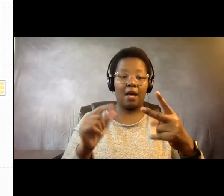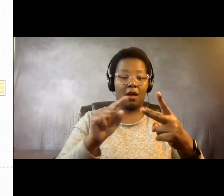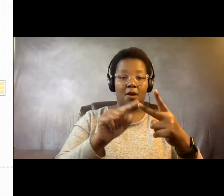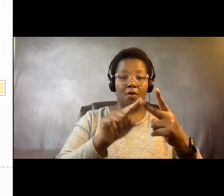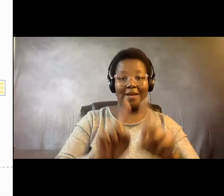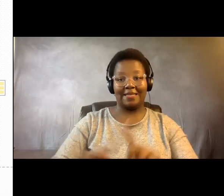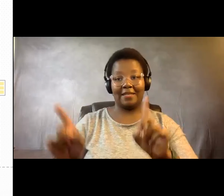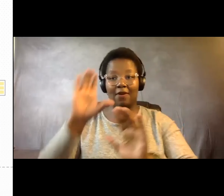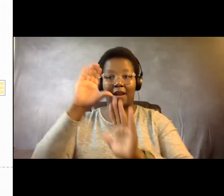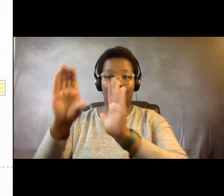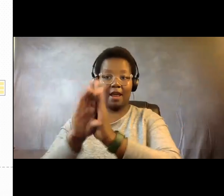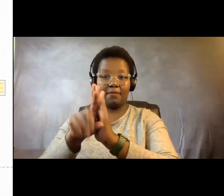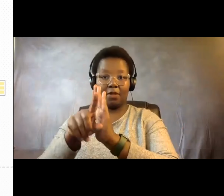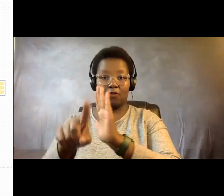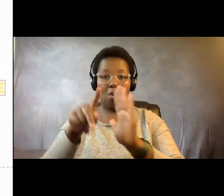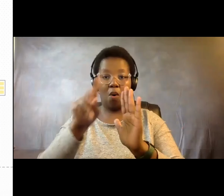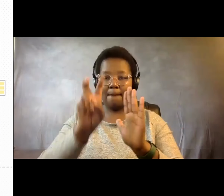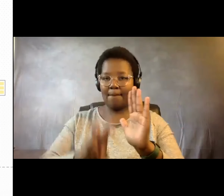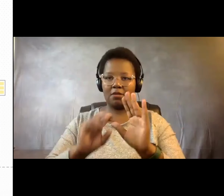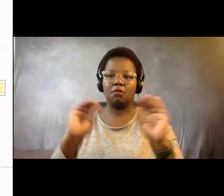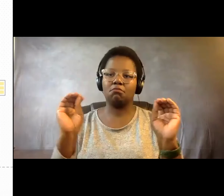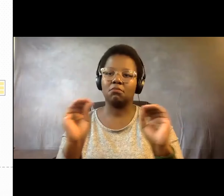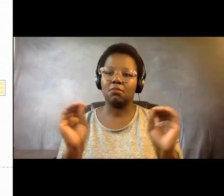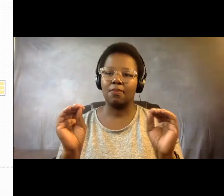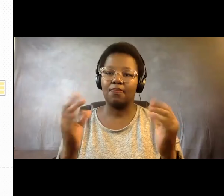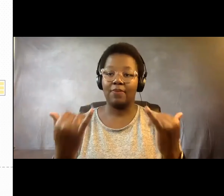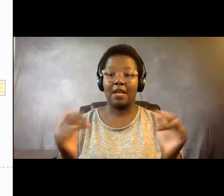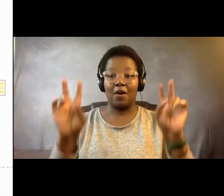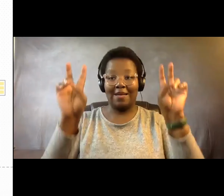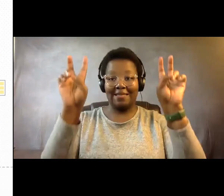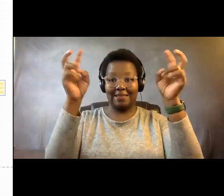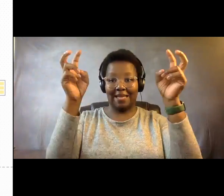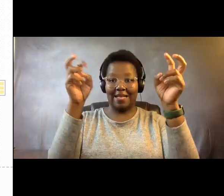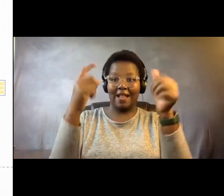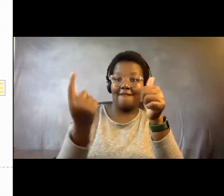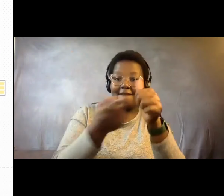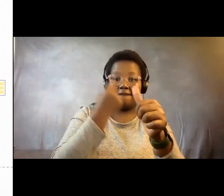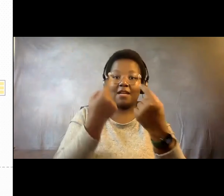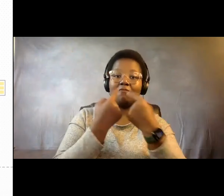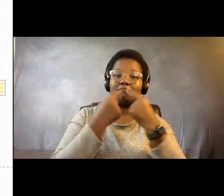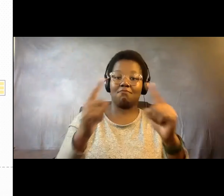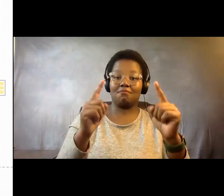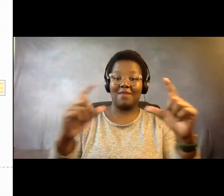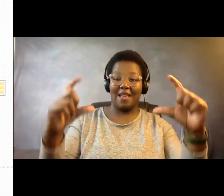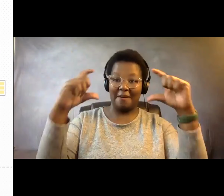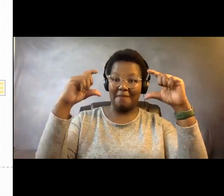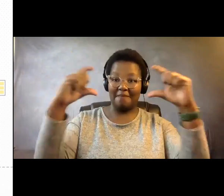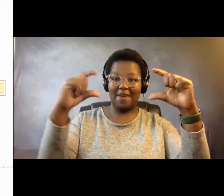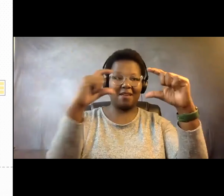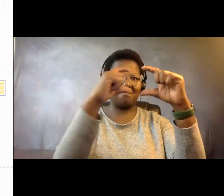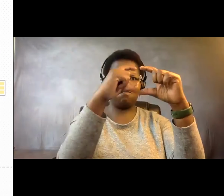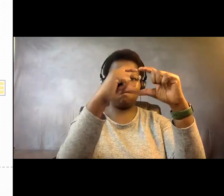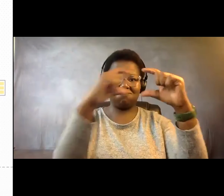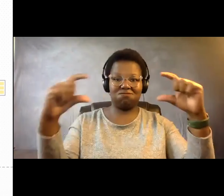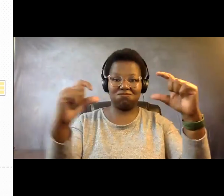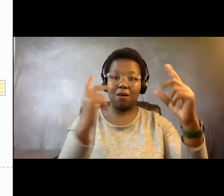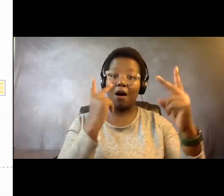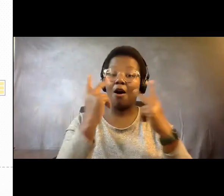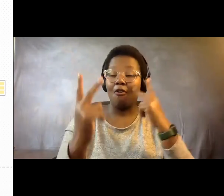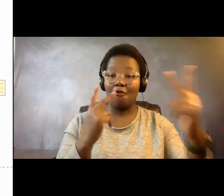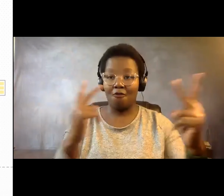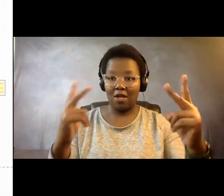I want the title to be announced first because it's big and the visual hierarchy conveyed